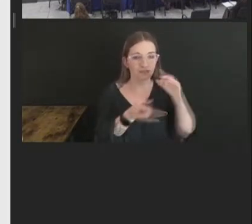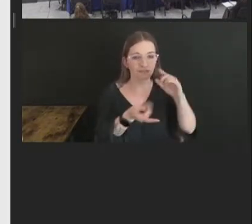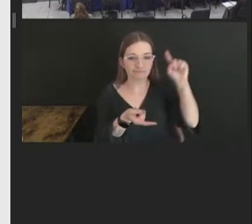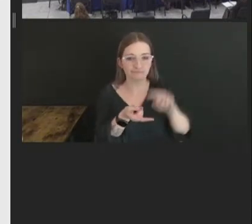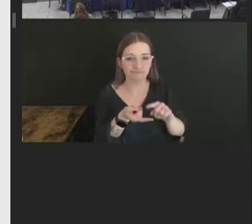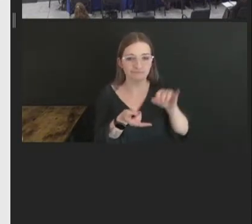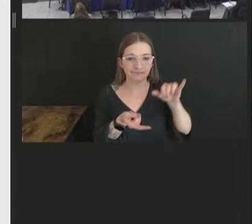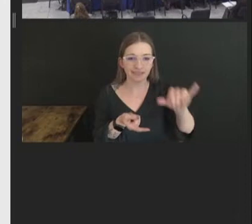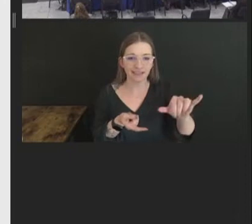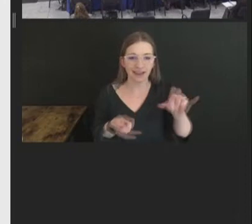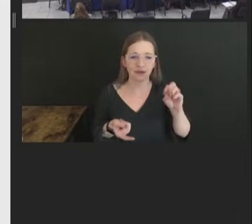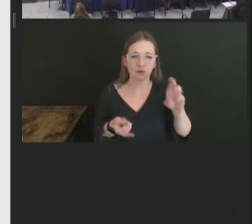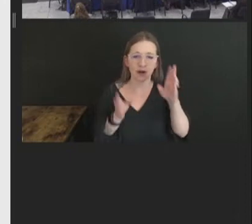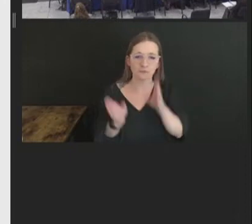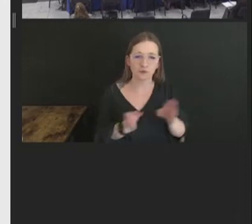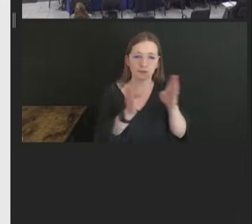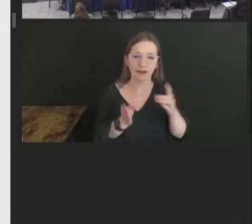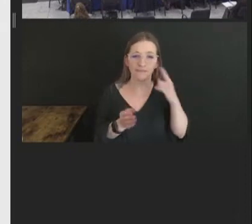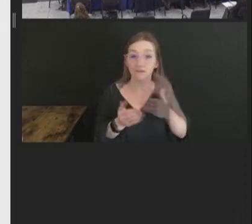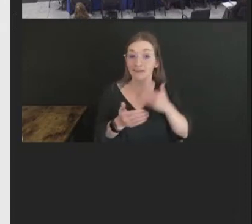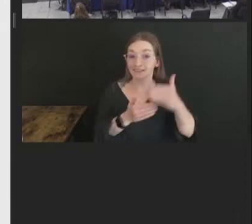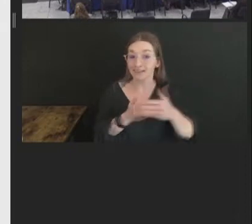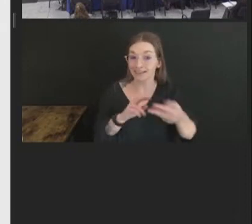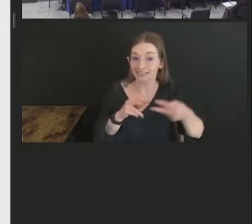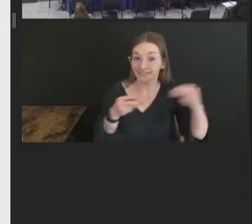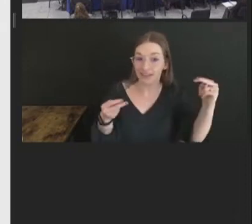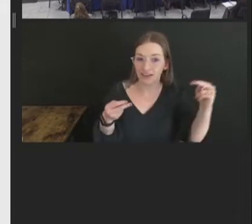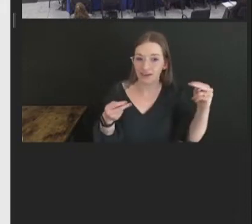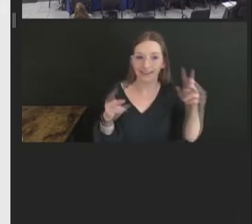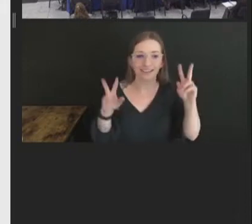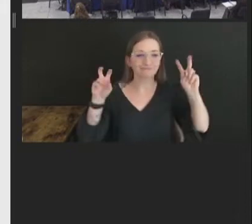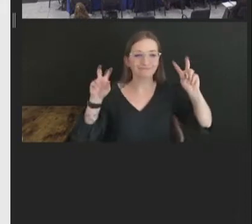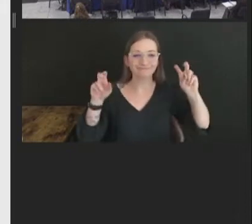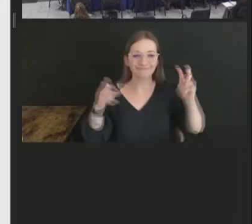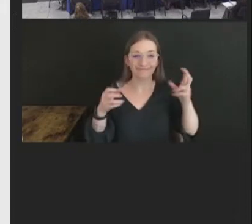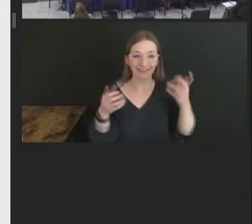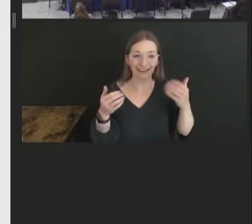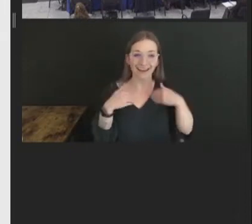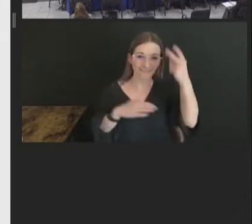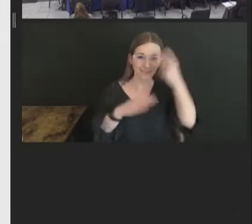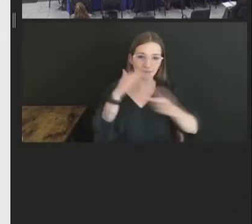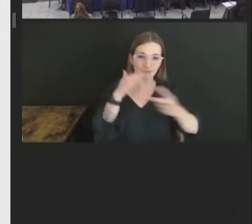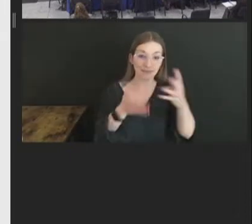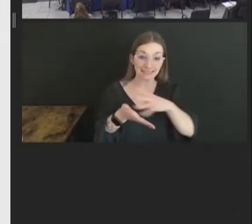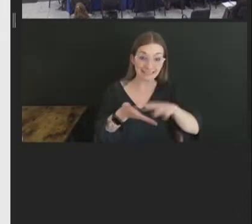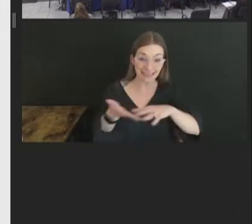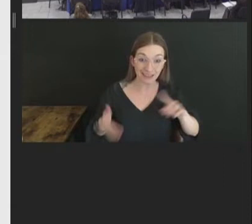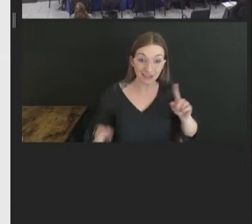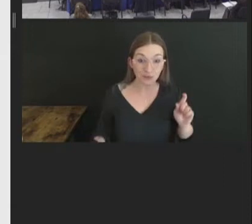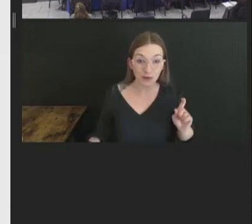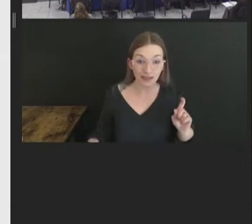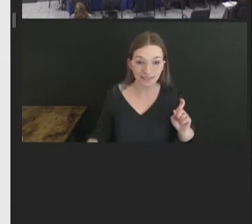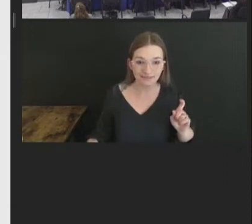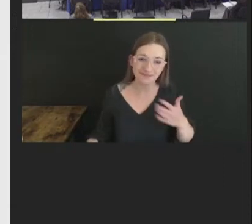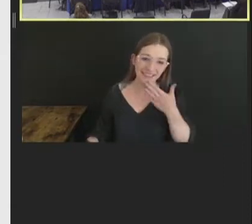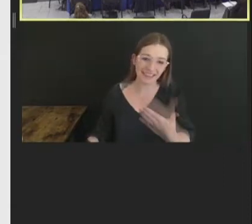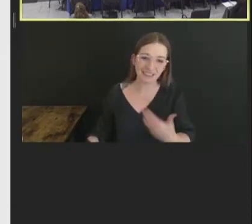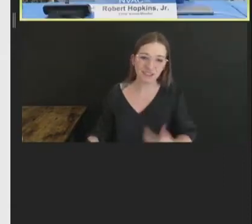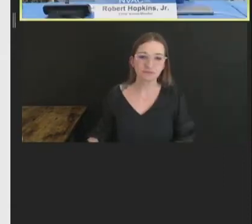kind of preparing for the next bearing coming out, or a schedule, if you will, some sort. Thank you. Kirsten Lyke: I have a couple thoughts --